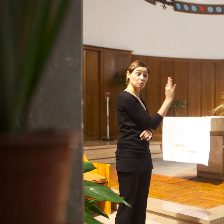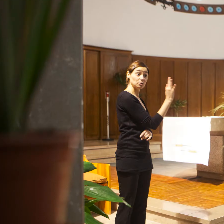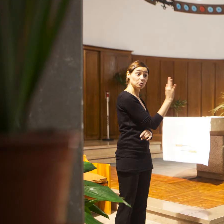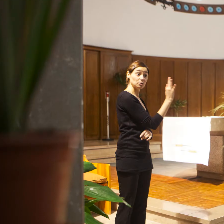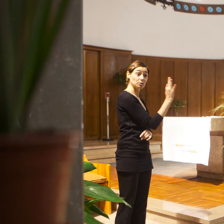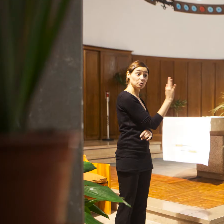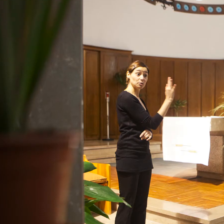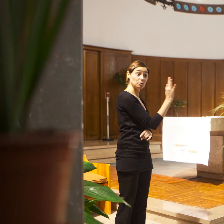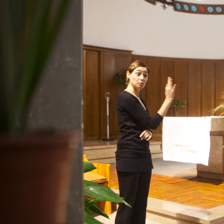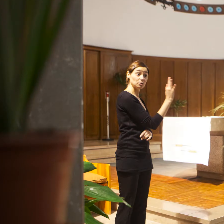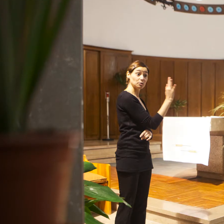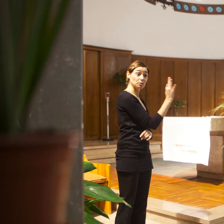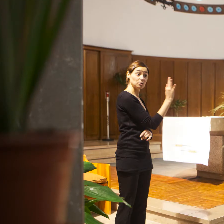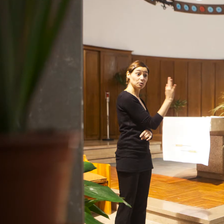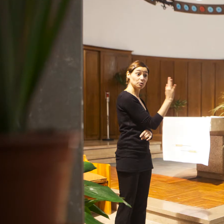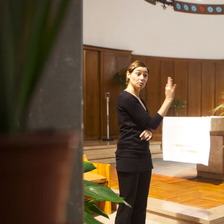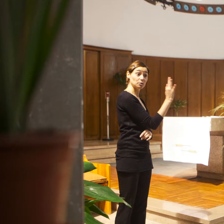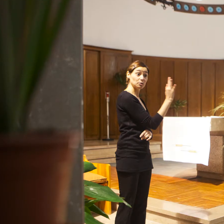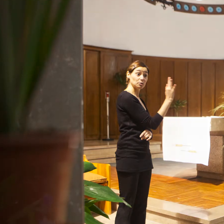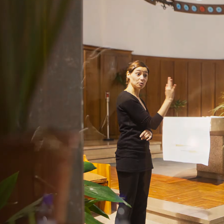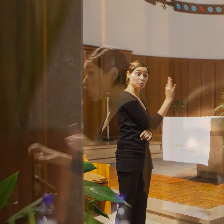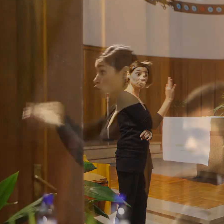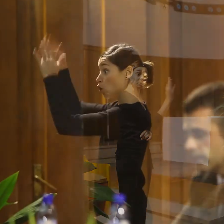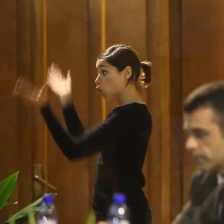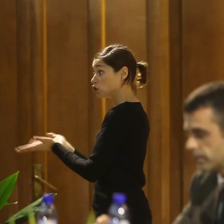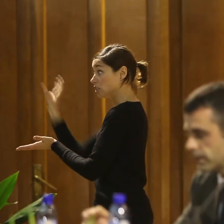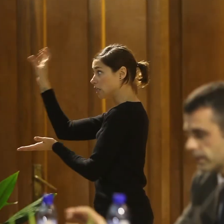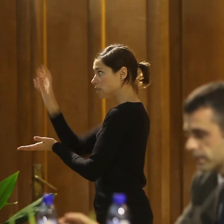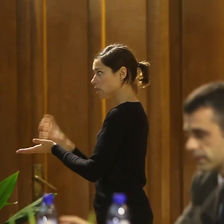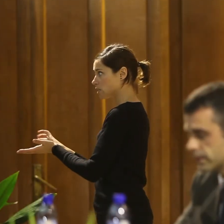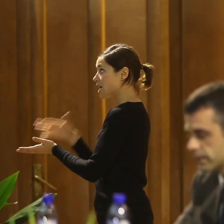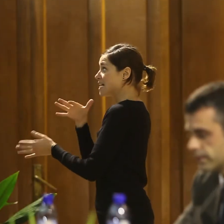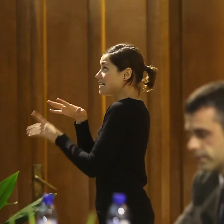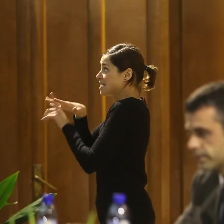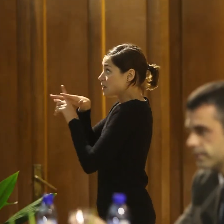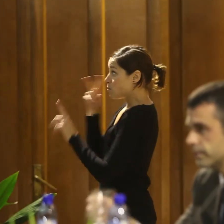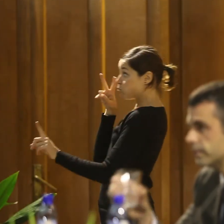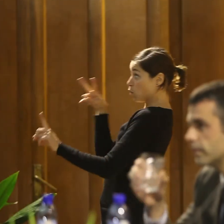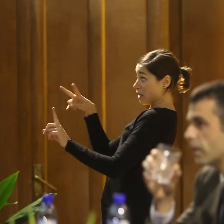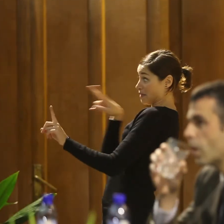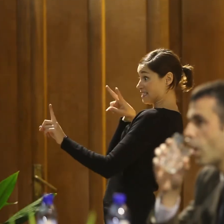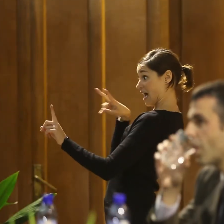because I blocked their view on the politicians. They came already hours ago